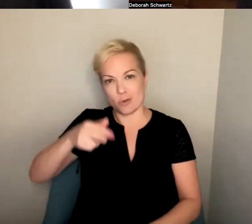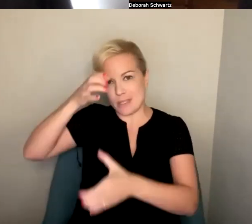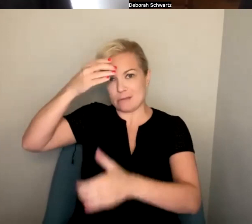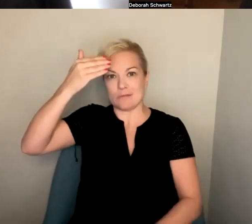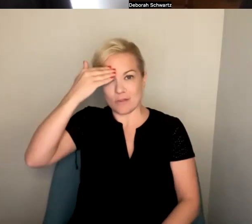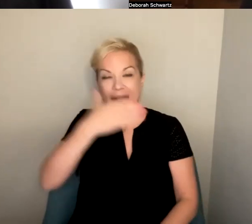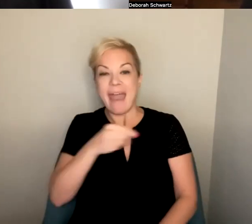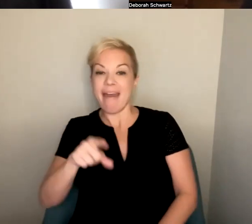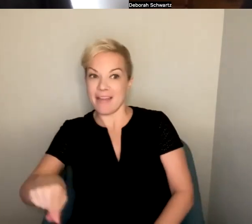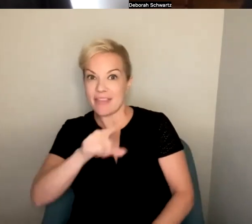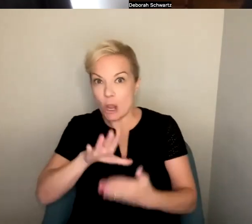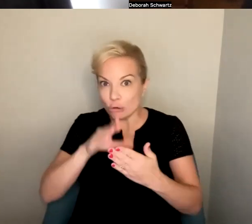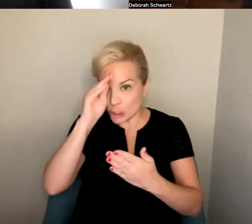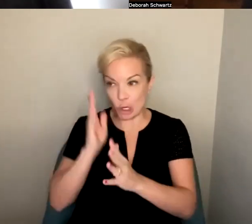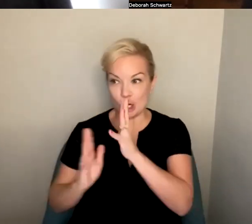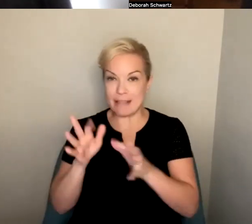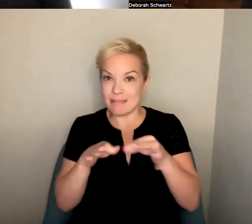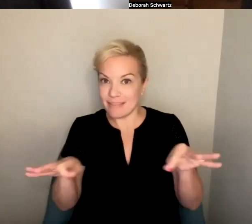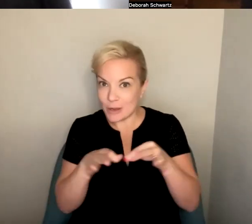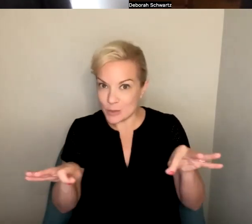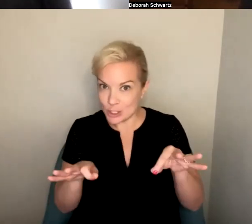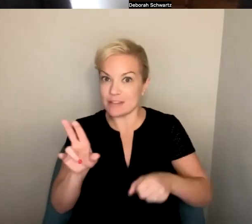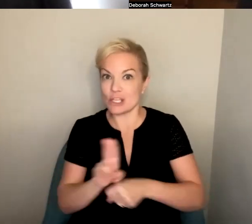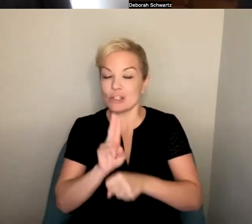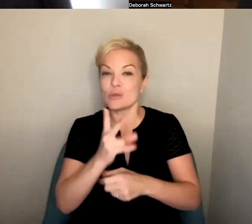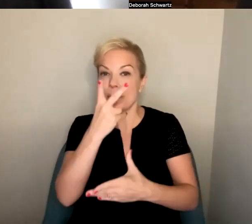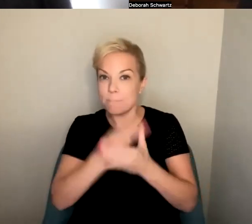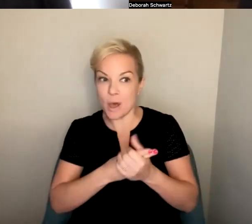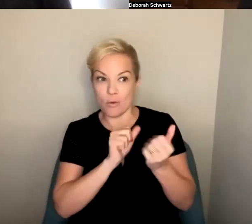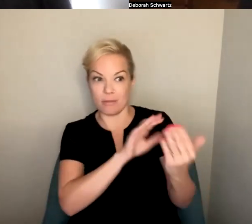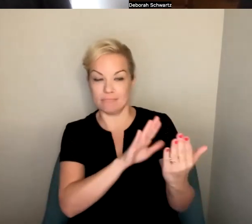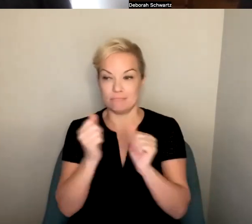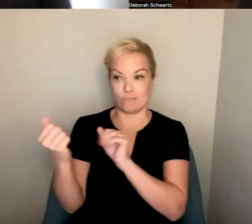so that they're doing things both ways so it's it's really fundamental to start thinking about